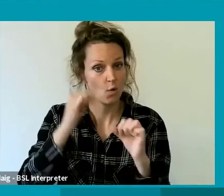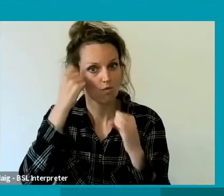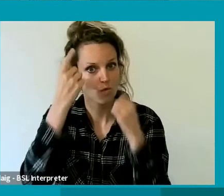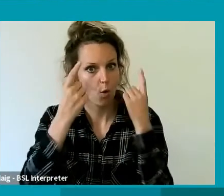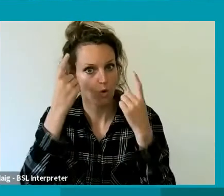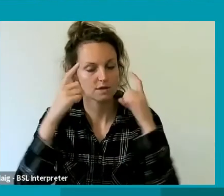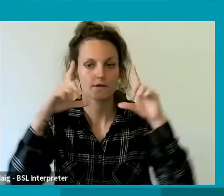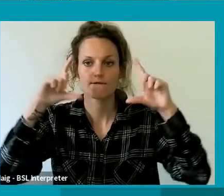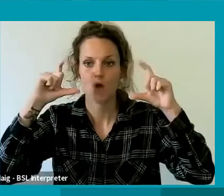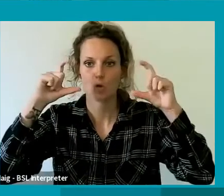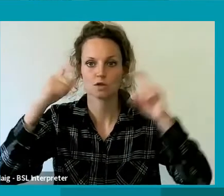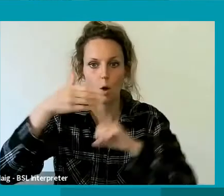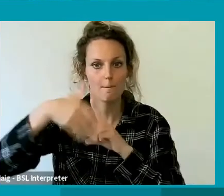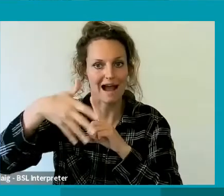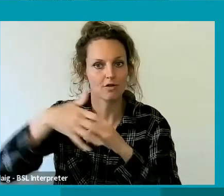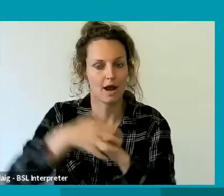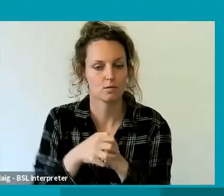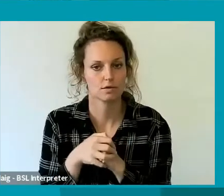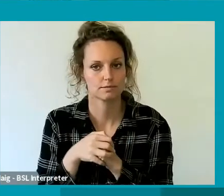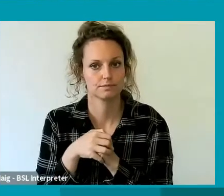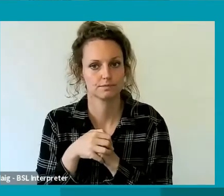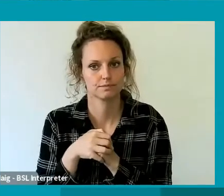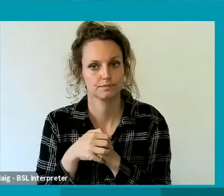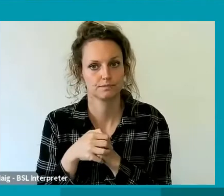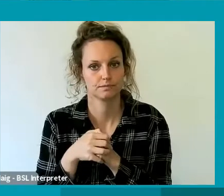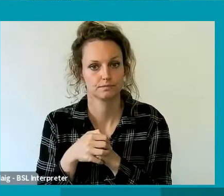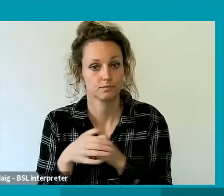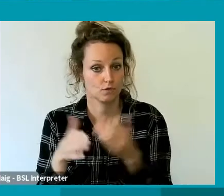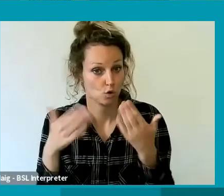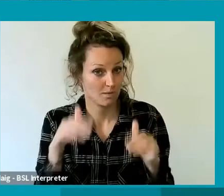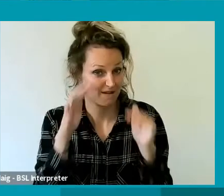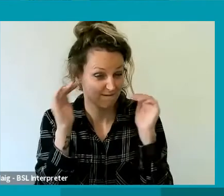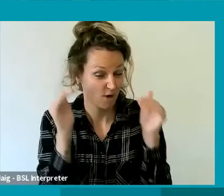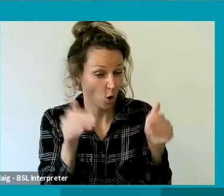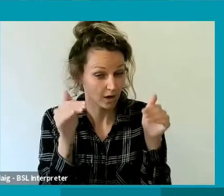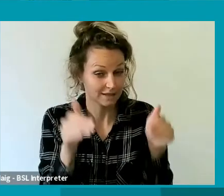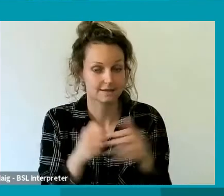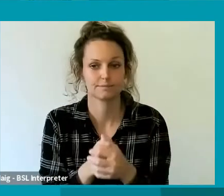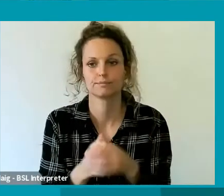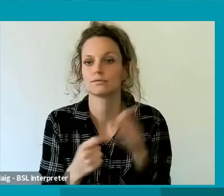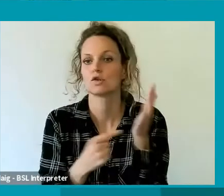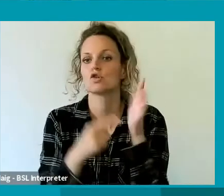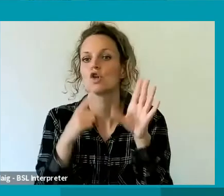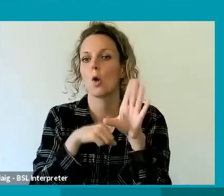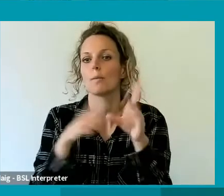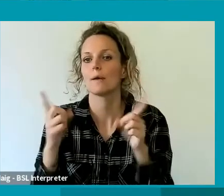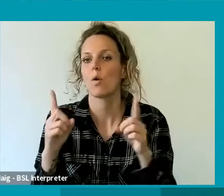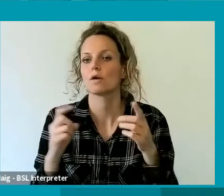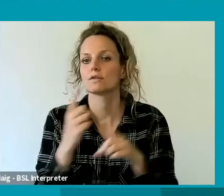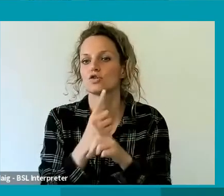have you paid much attention even to the background photo, Toby what's coming up in the chat box,